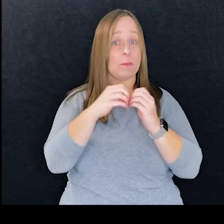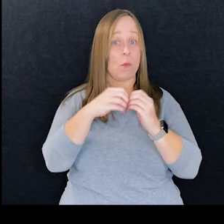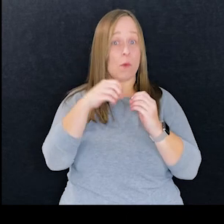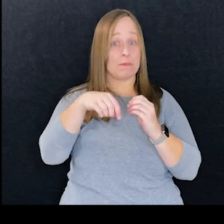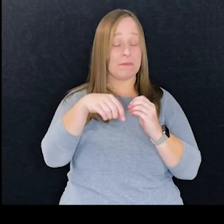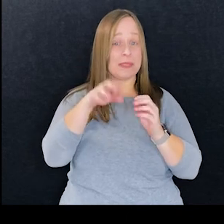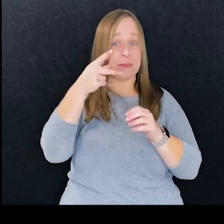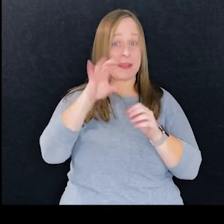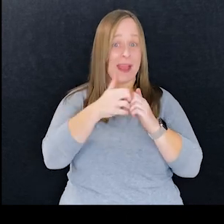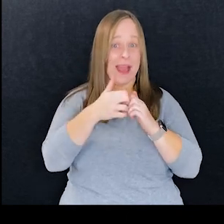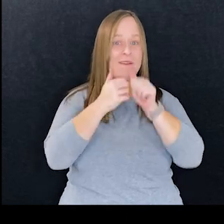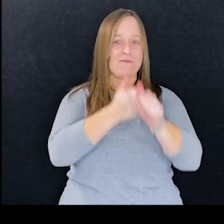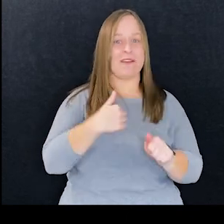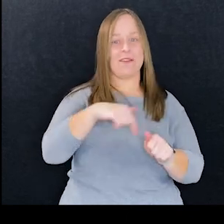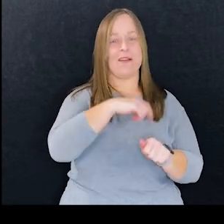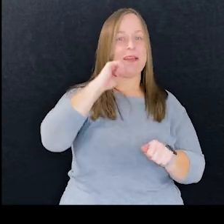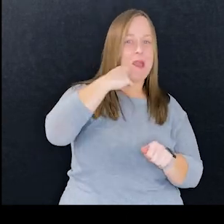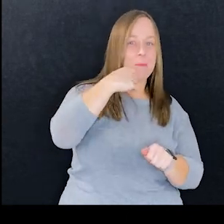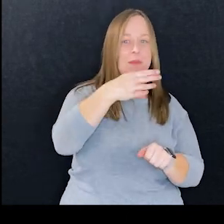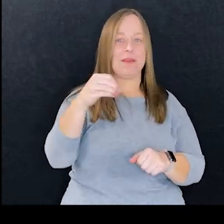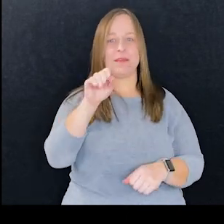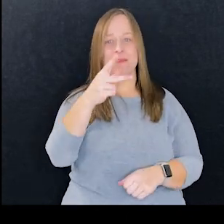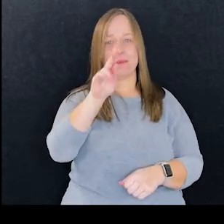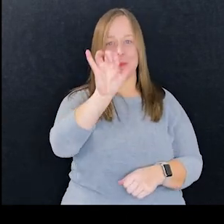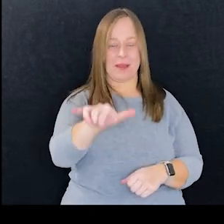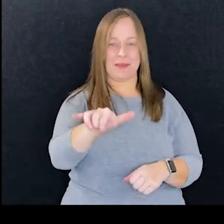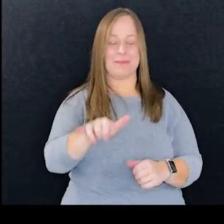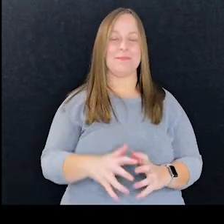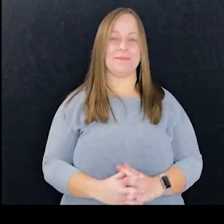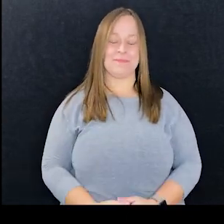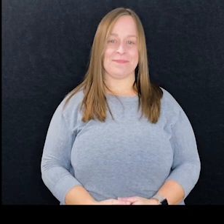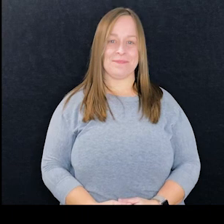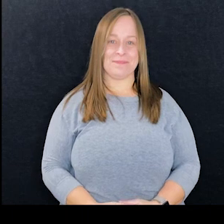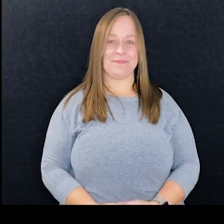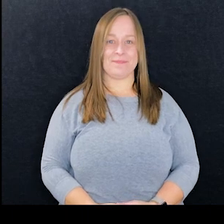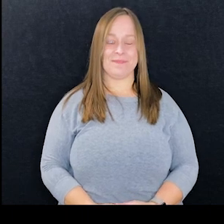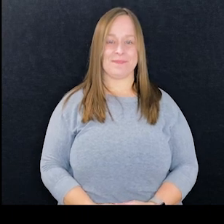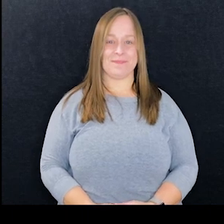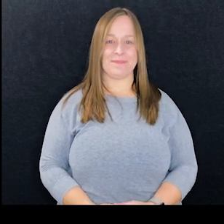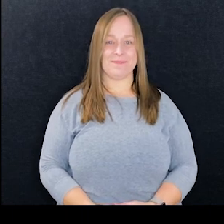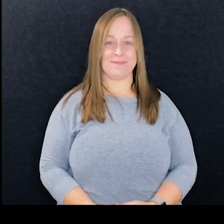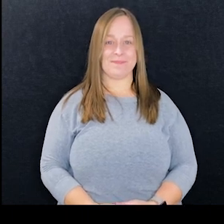To listen to more Empire State of Rights: Closed Captioned, follow us on Apple podcasts and Spotify.